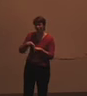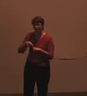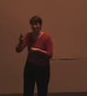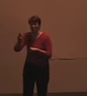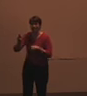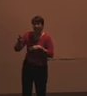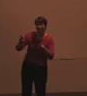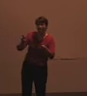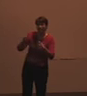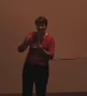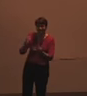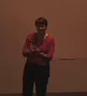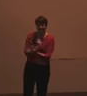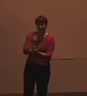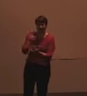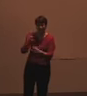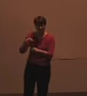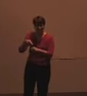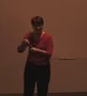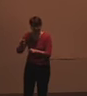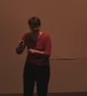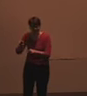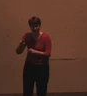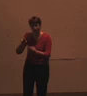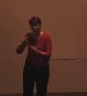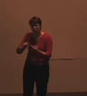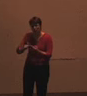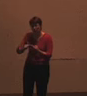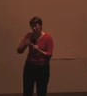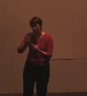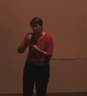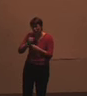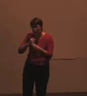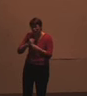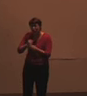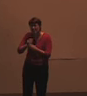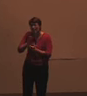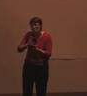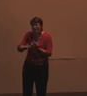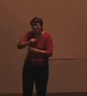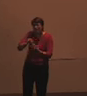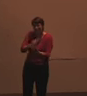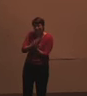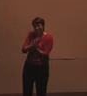So to create some kind of a gradation of lightings